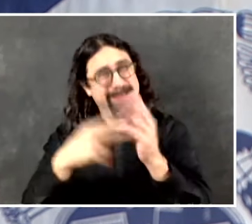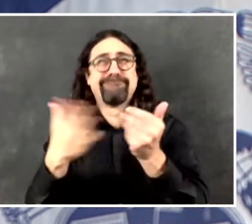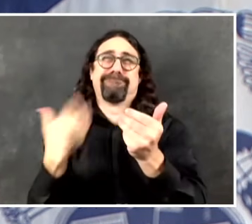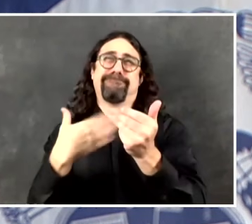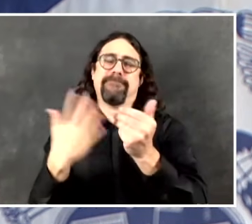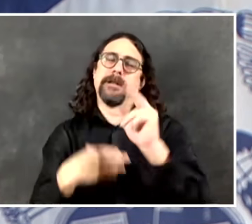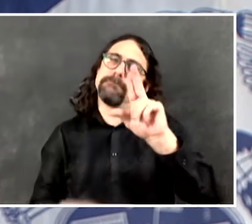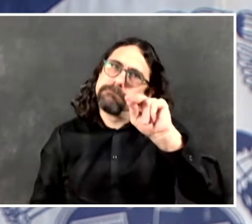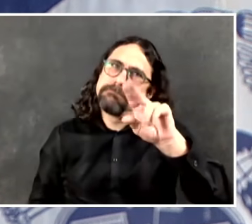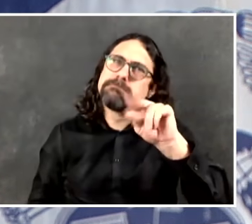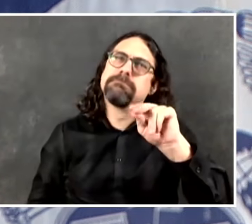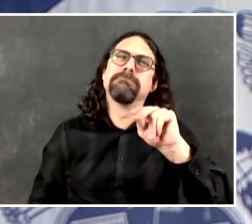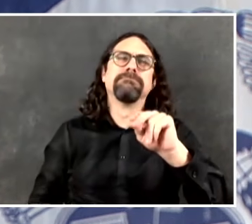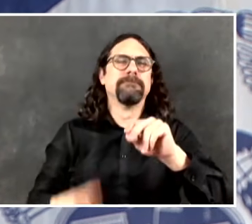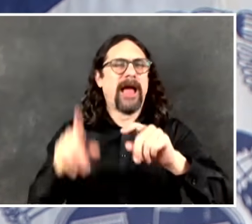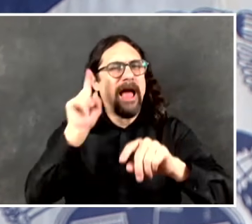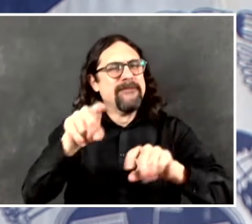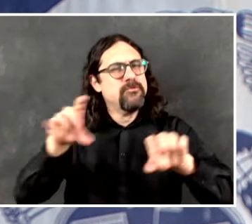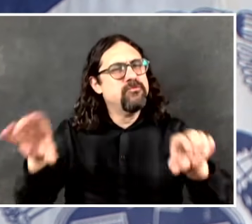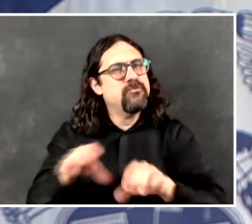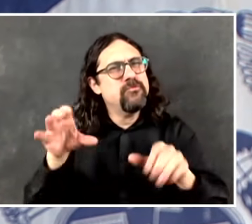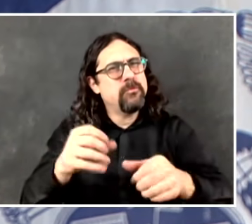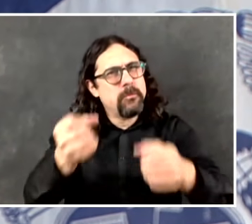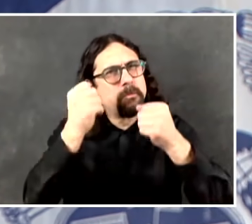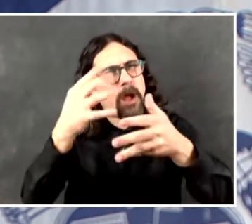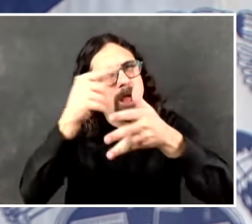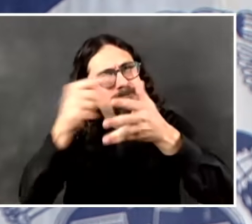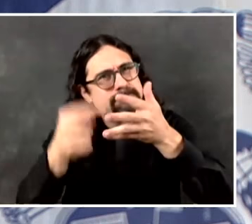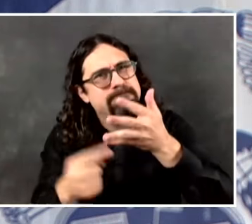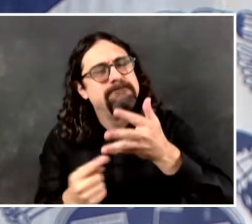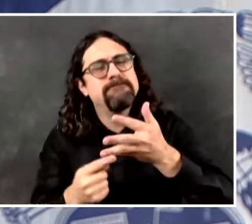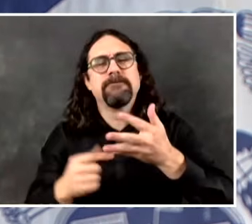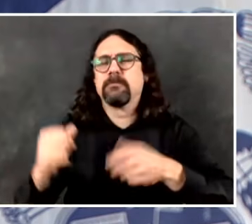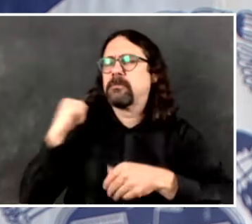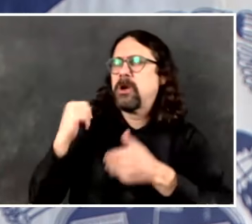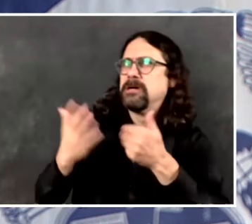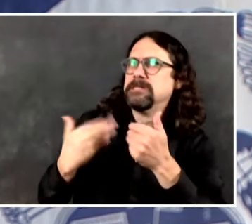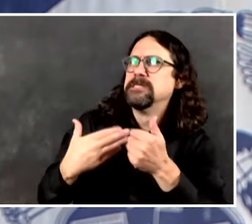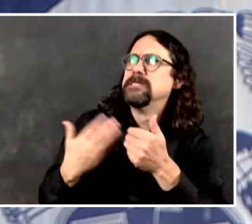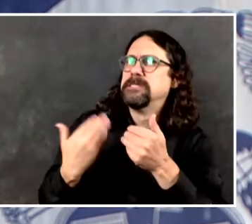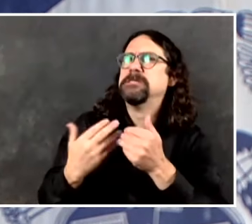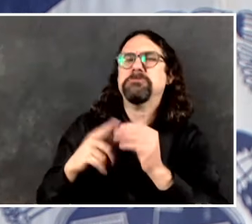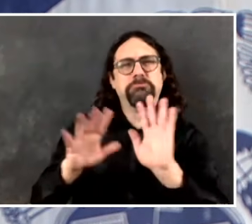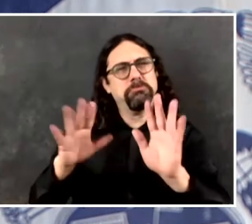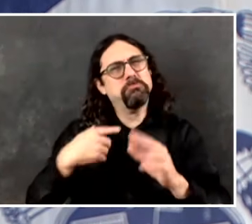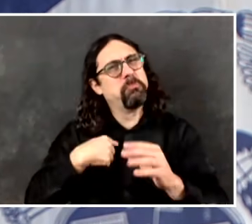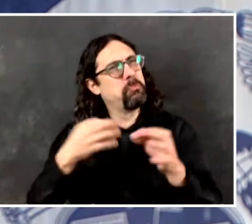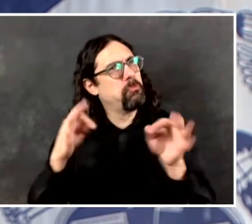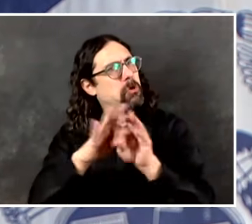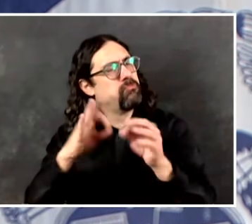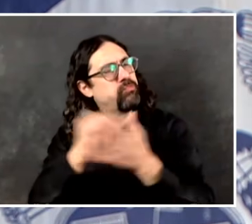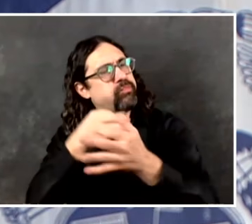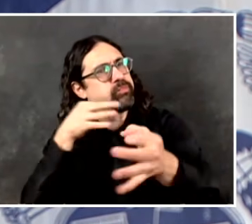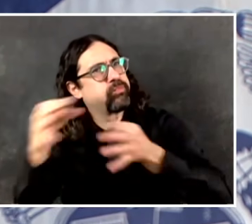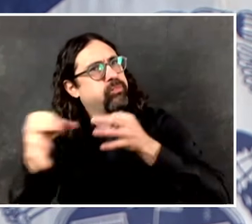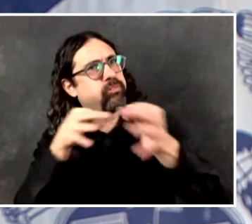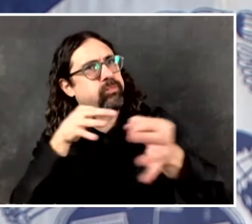BUT TODAY I'M GOING TO TALK ABOUT THE BUILDING BLOCKS WE'LL PUT IN PLACE TO GET US